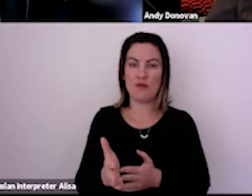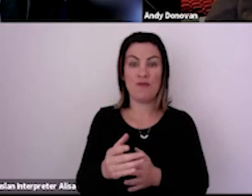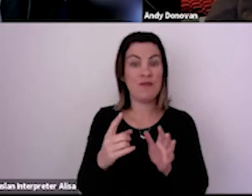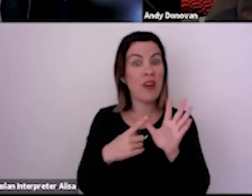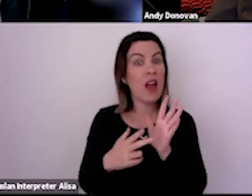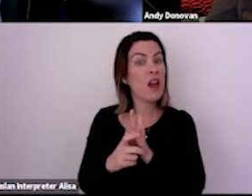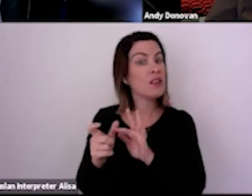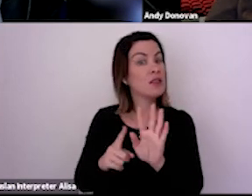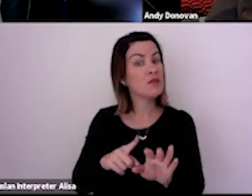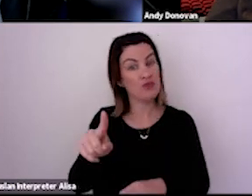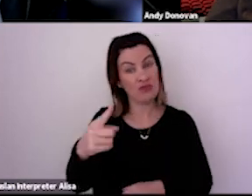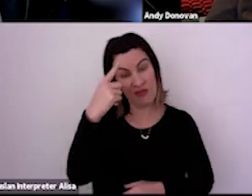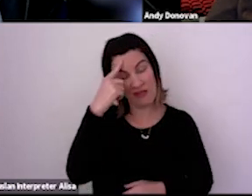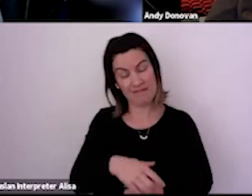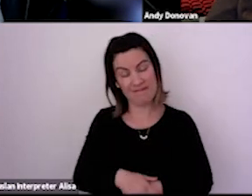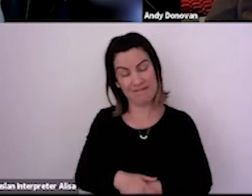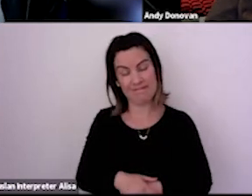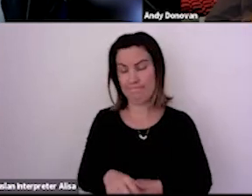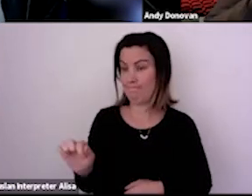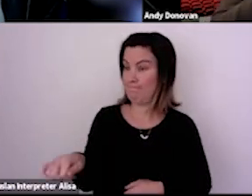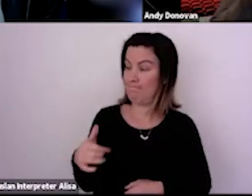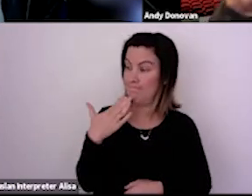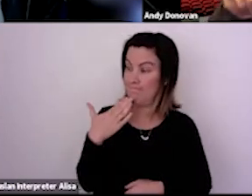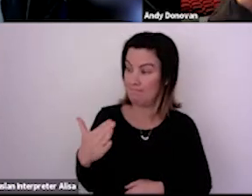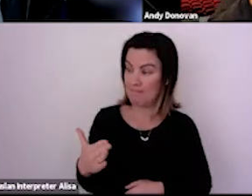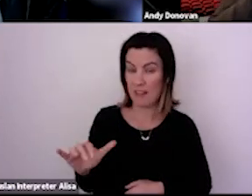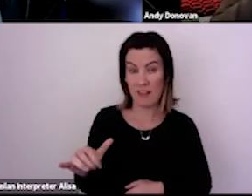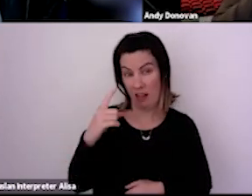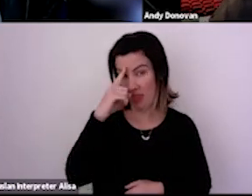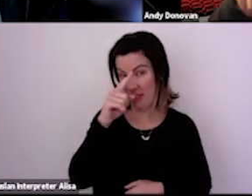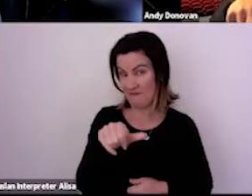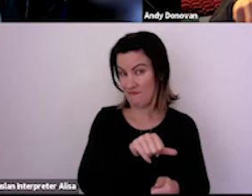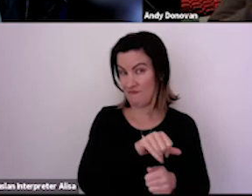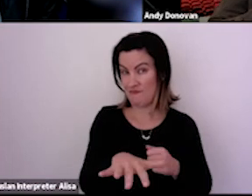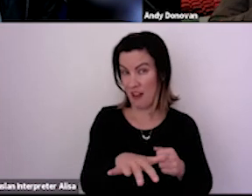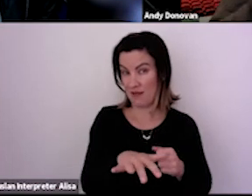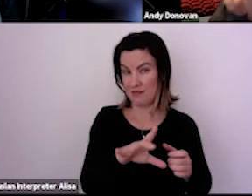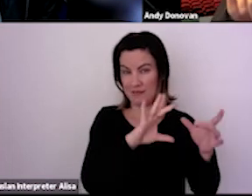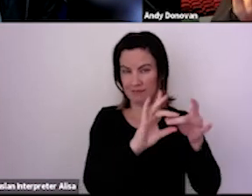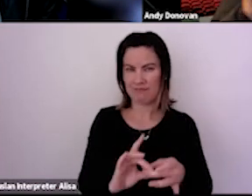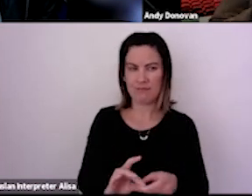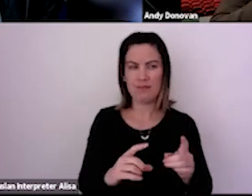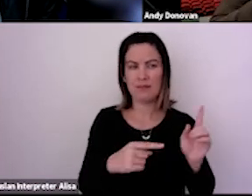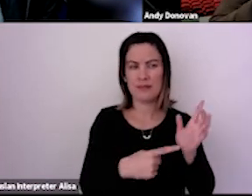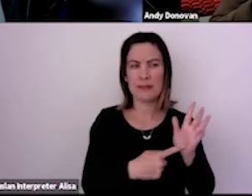Thank you, Tandi. Again, I think there is a great connection between tip 1 and 4 and tip 2 and 3.